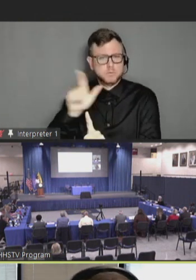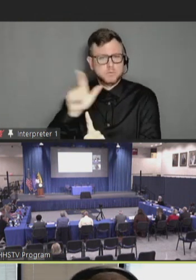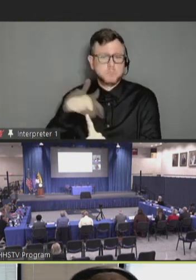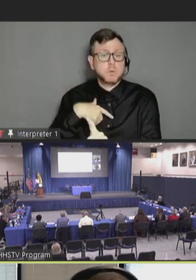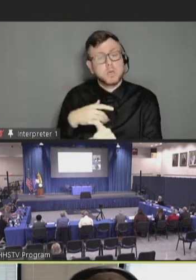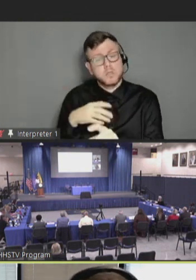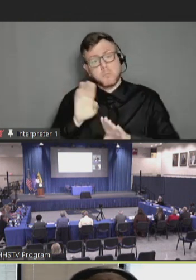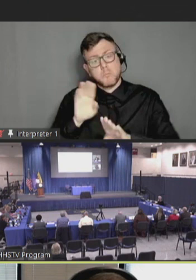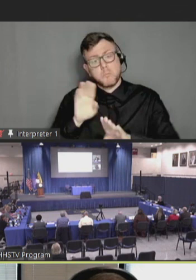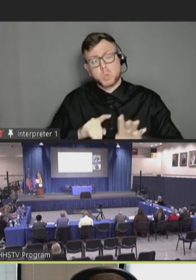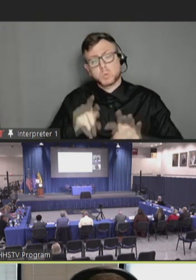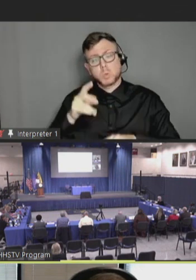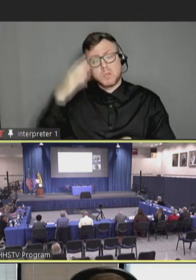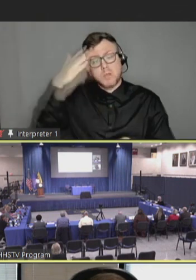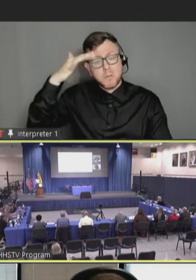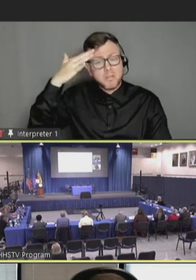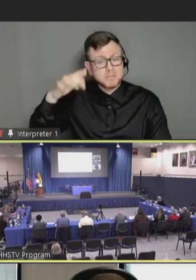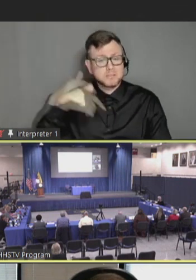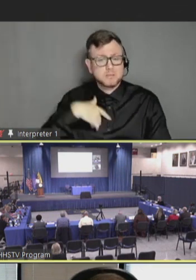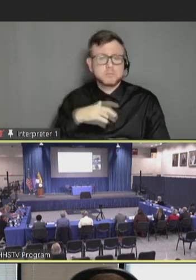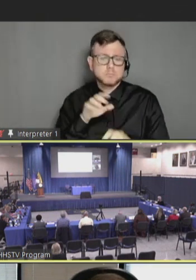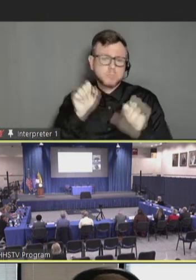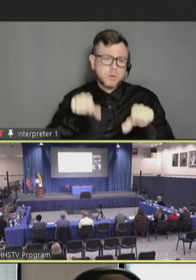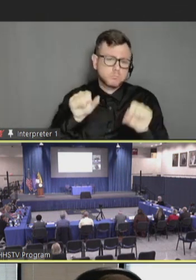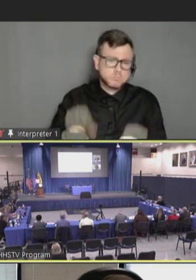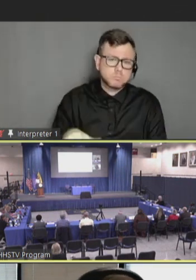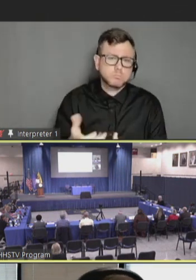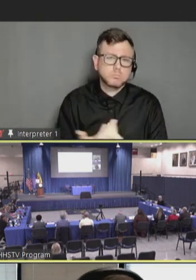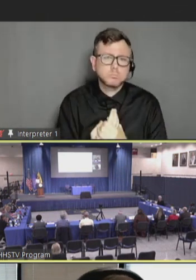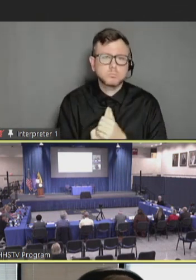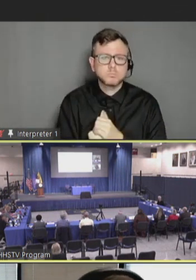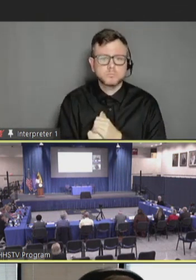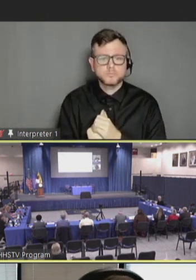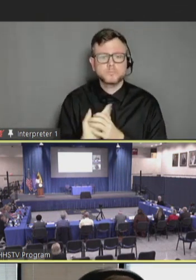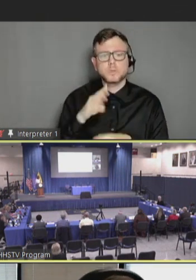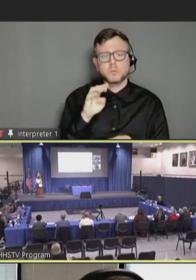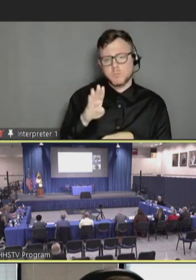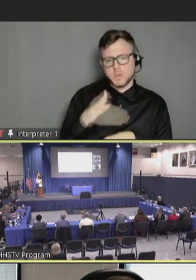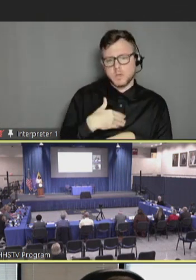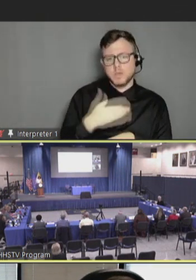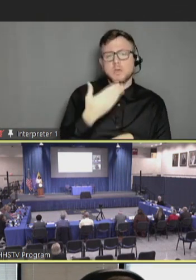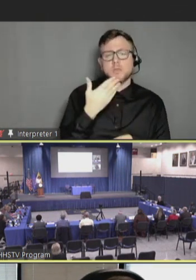Robert Hopkins: Well, I want to thank Dr. Nikki Klein and Dr. Matthew Daley for your